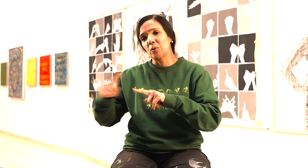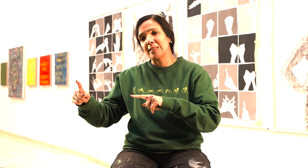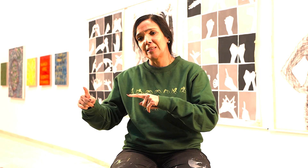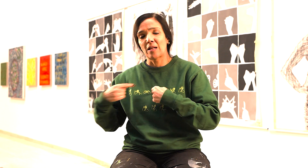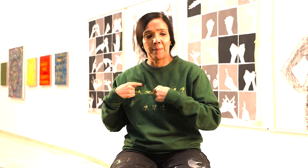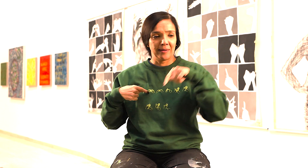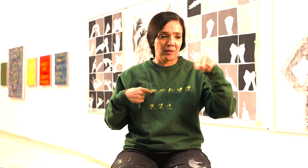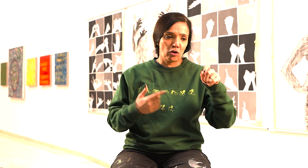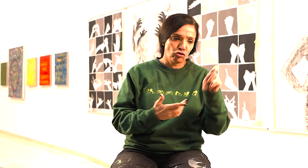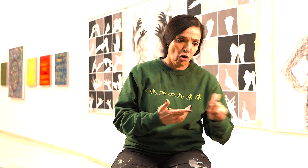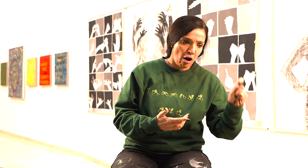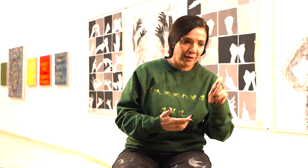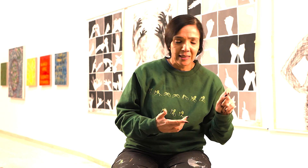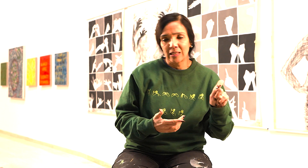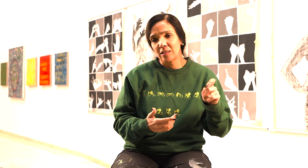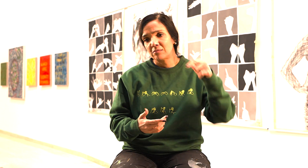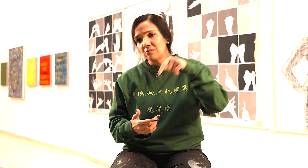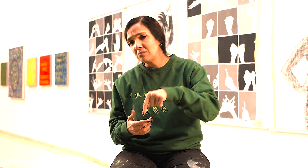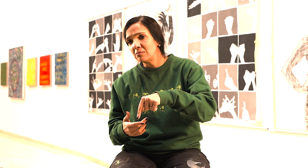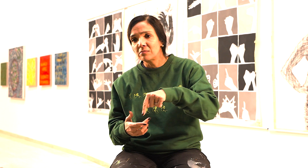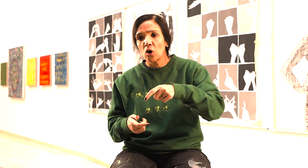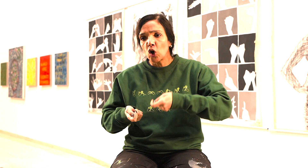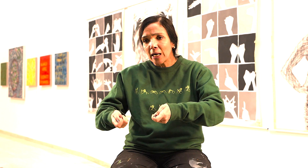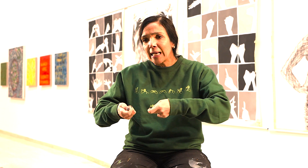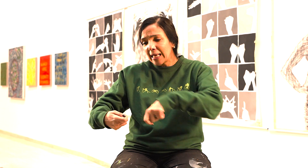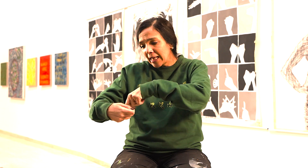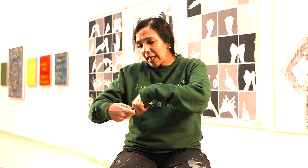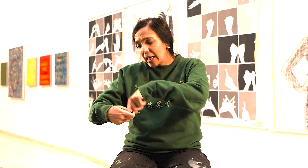where they work 7 days a week on a store, and I would cook,